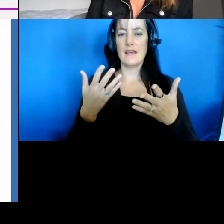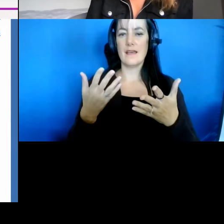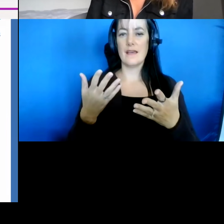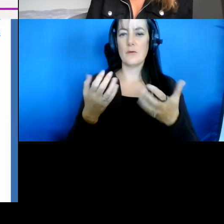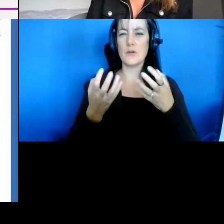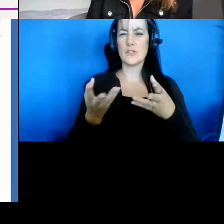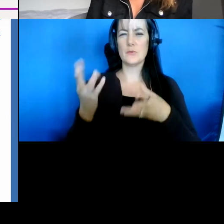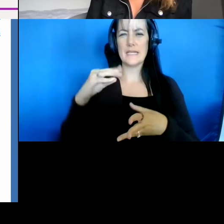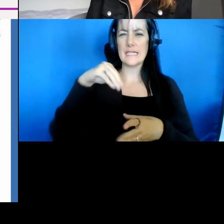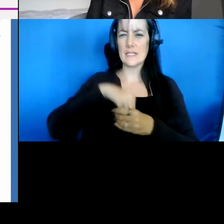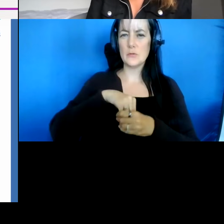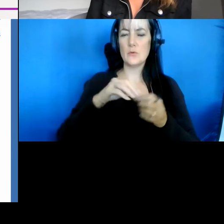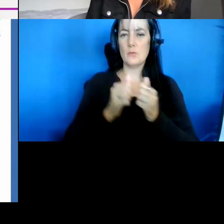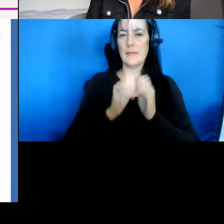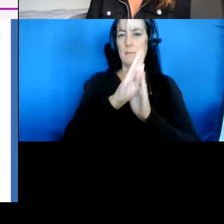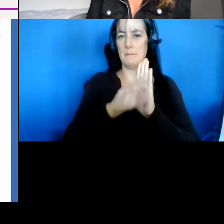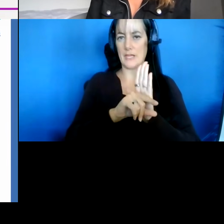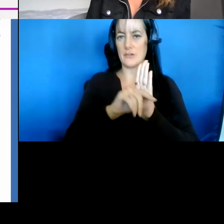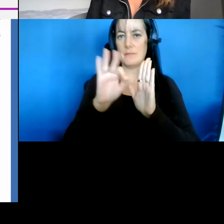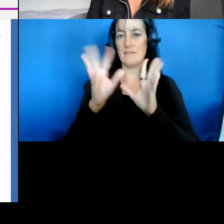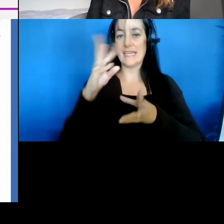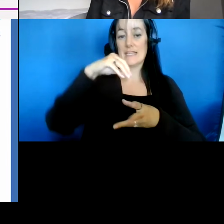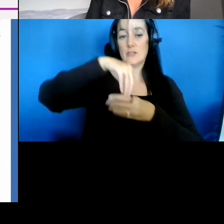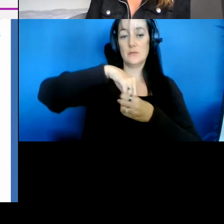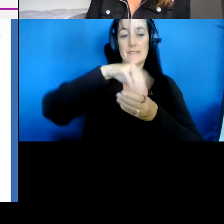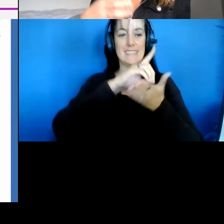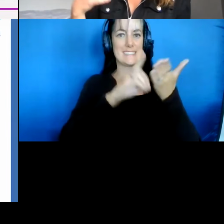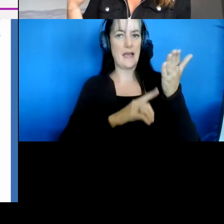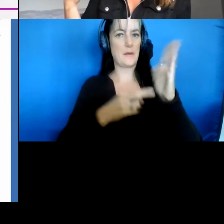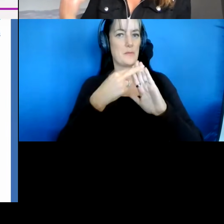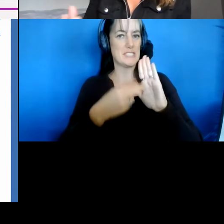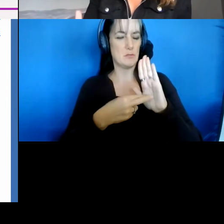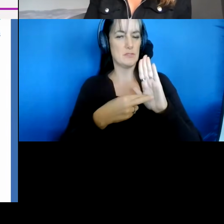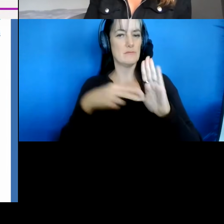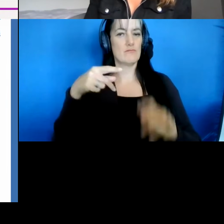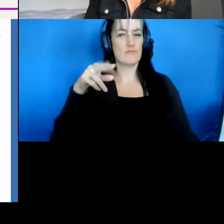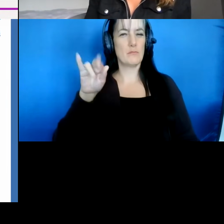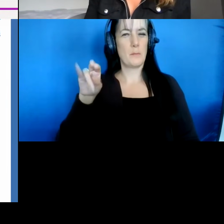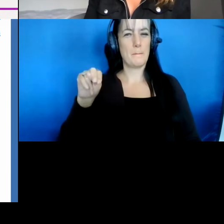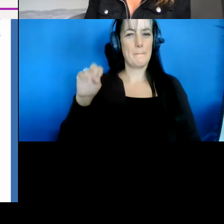design principles and the Web content accessibility guidelines. Thinking about how the Web content